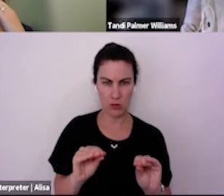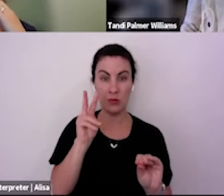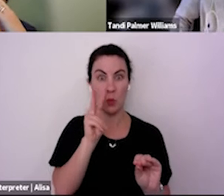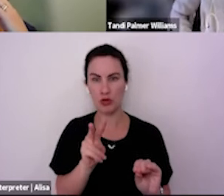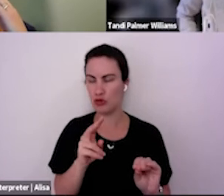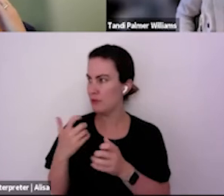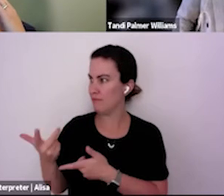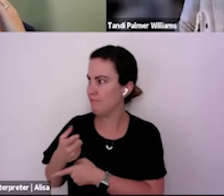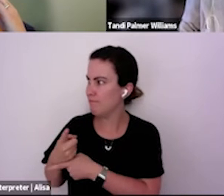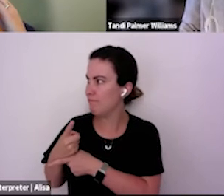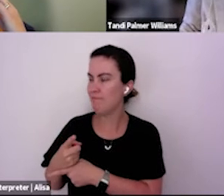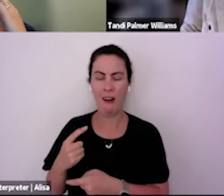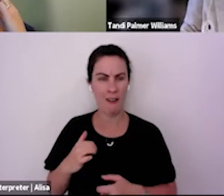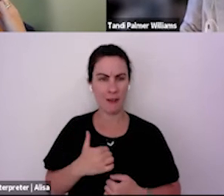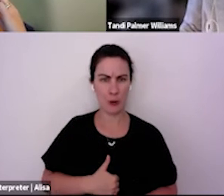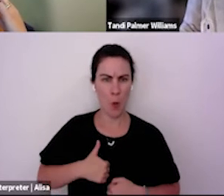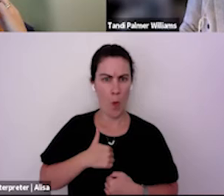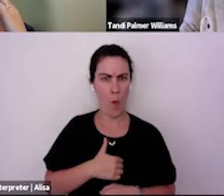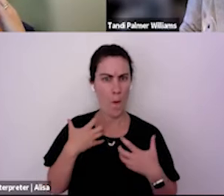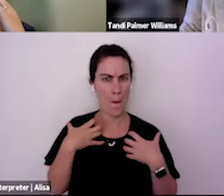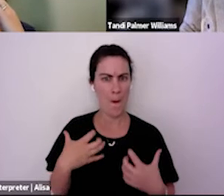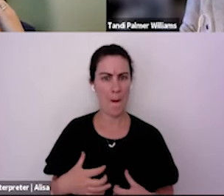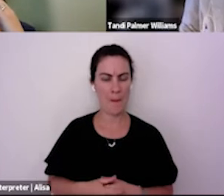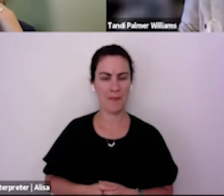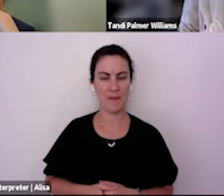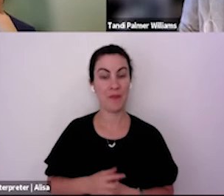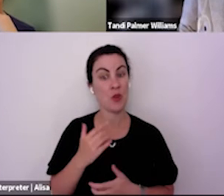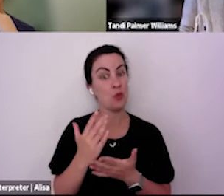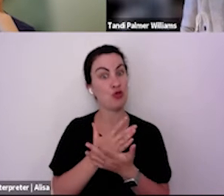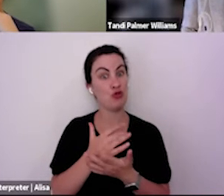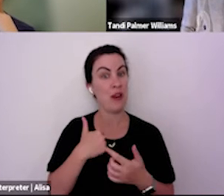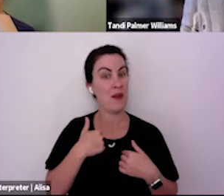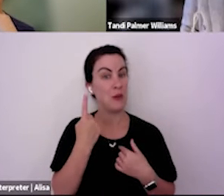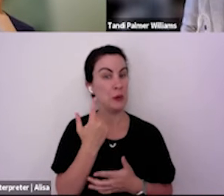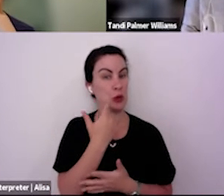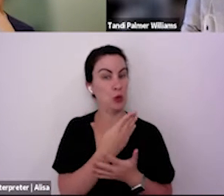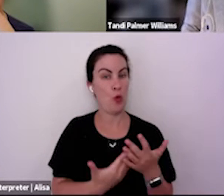I want to share a story because on the weekend I actually made plans with my mom to do a